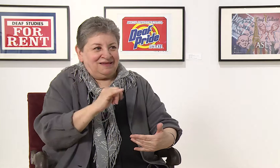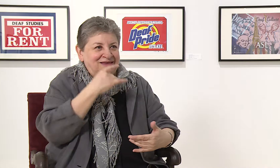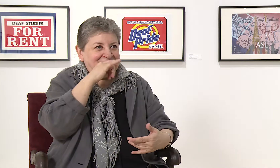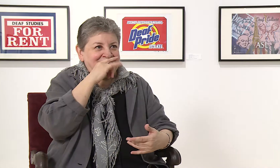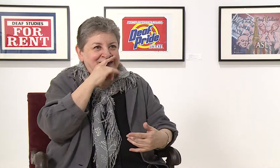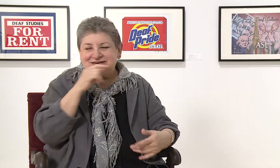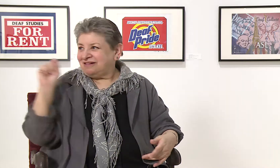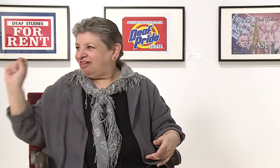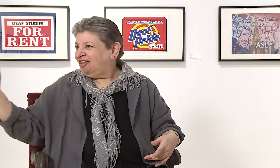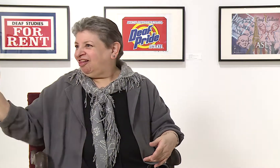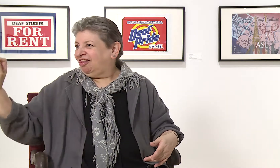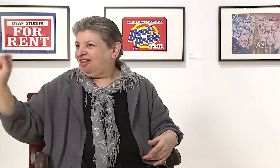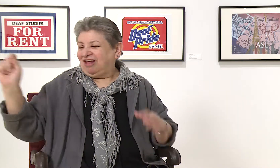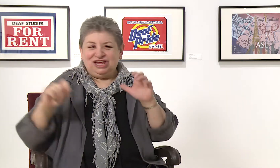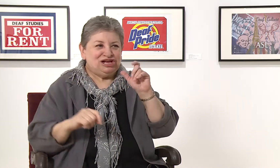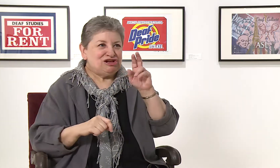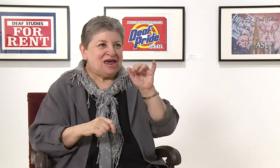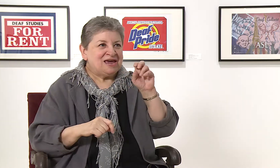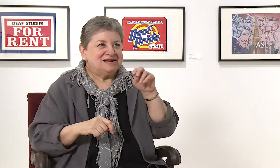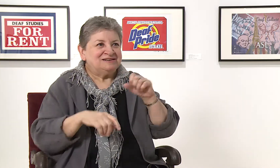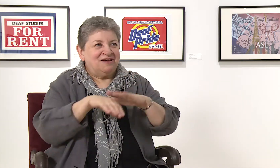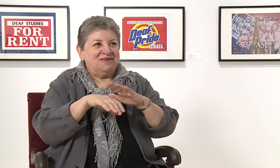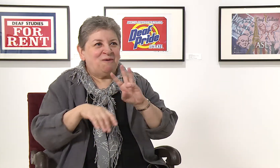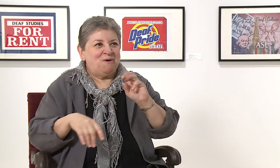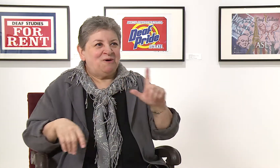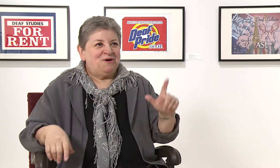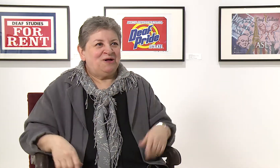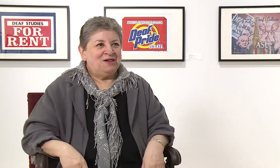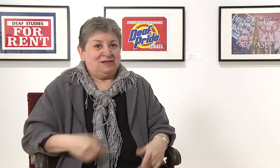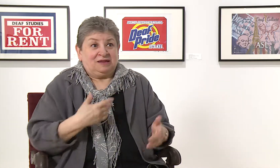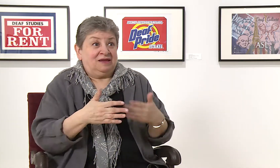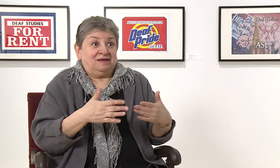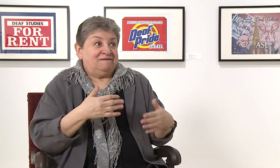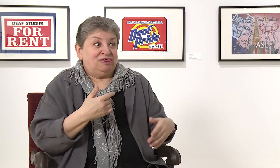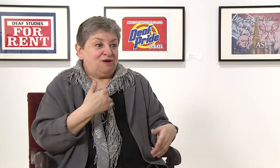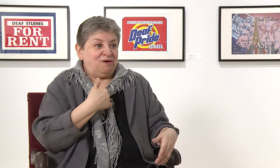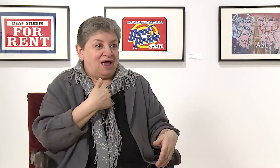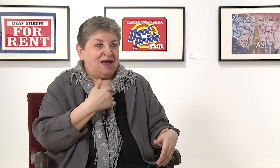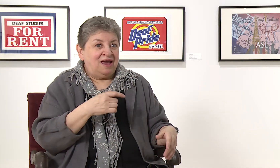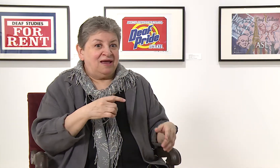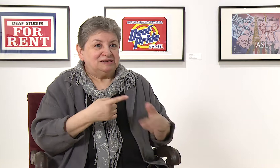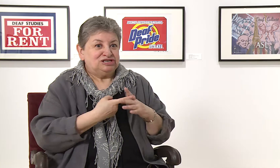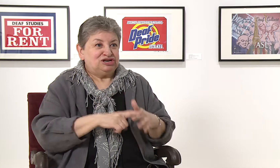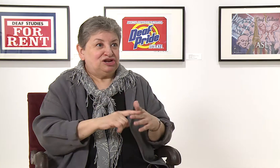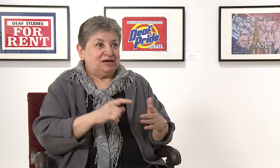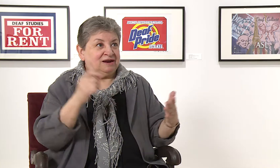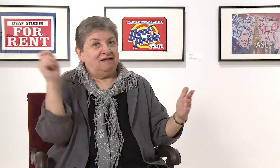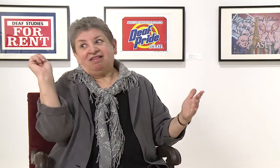on the wall of my mother's womb. My kids draw on the wall in crayon.